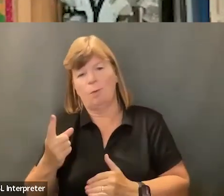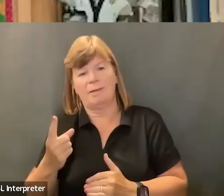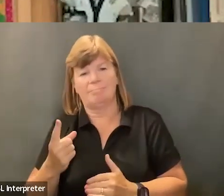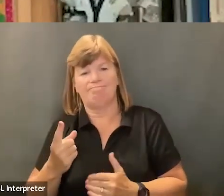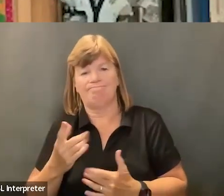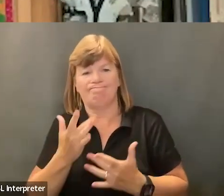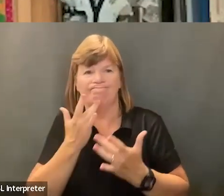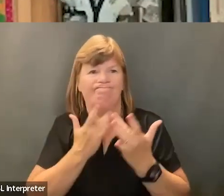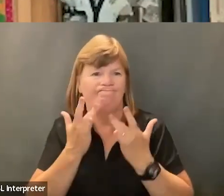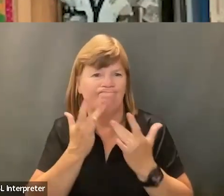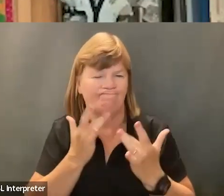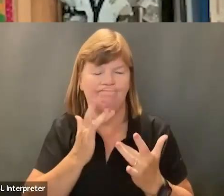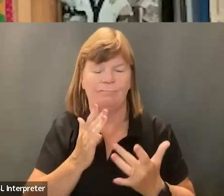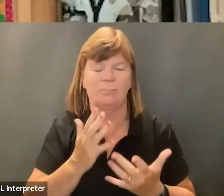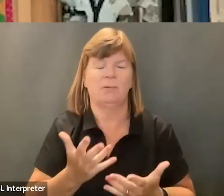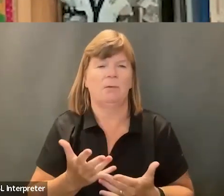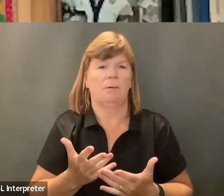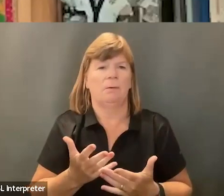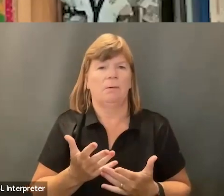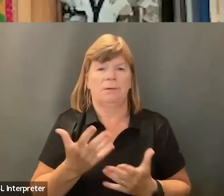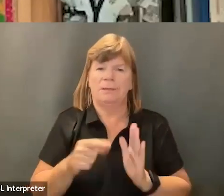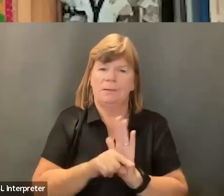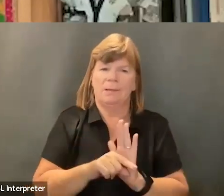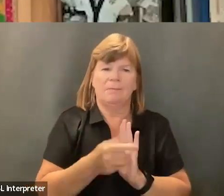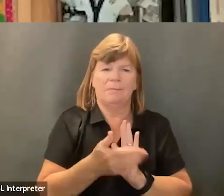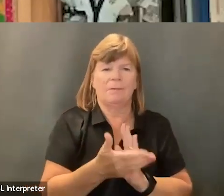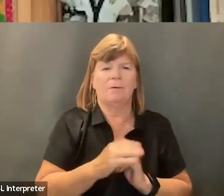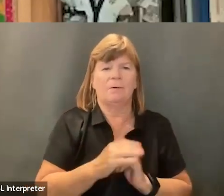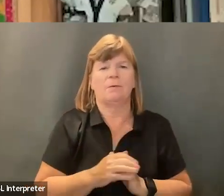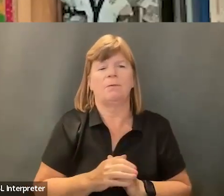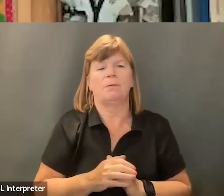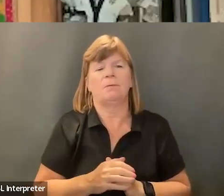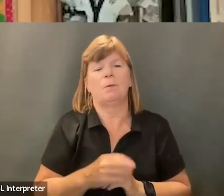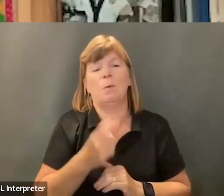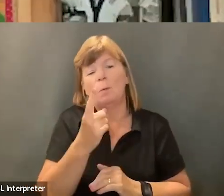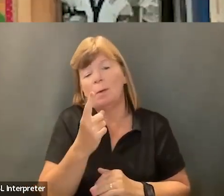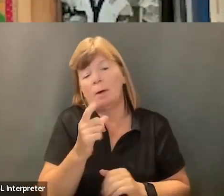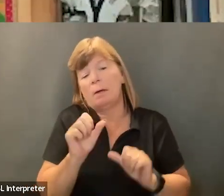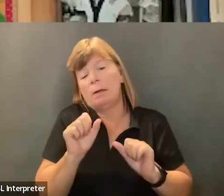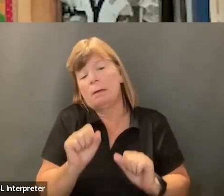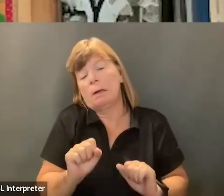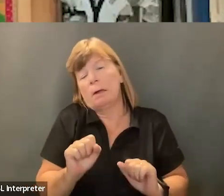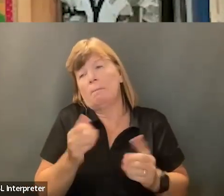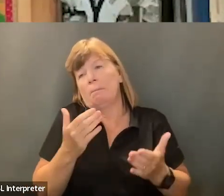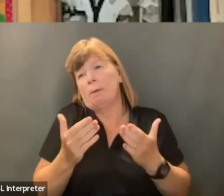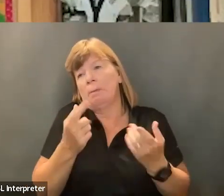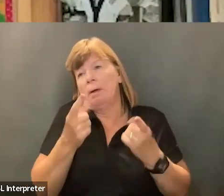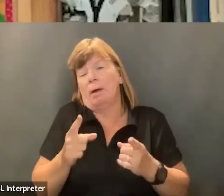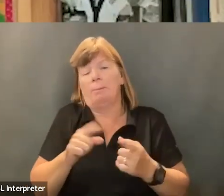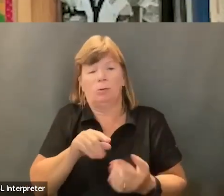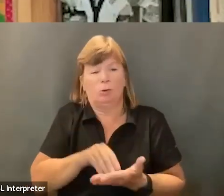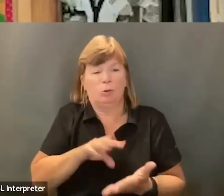um so one one thing that might might happen is that students are removed from the classroom